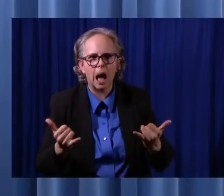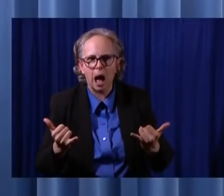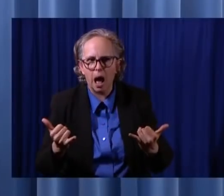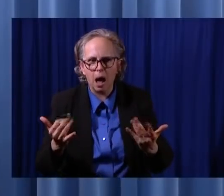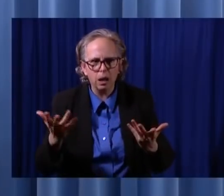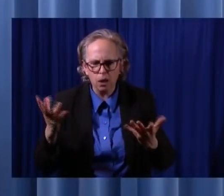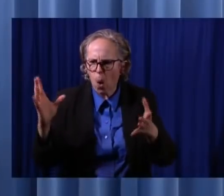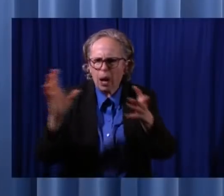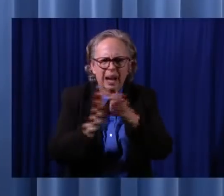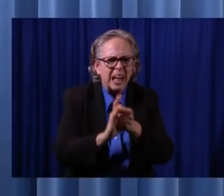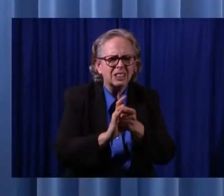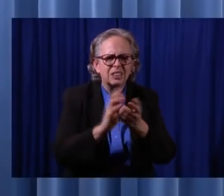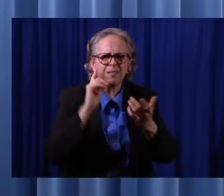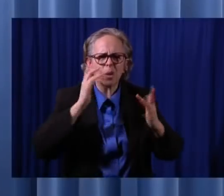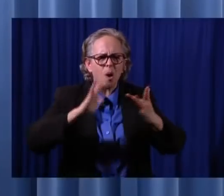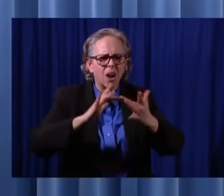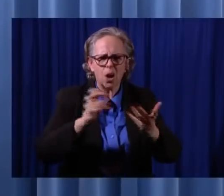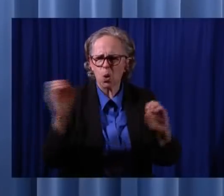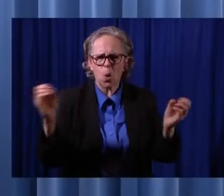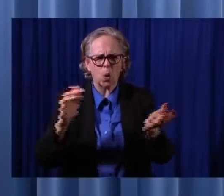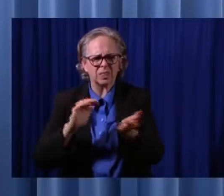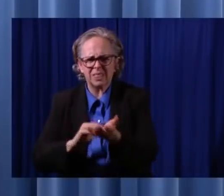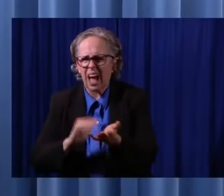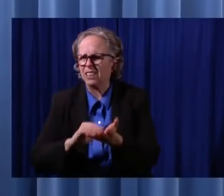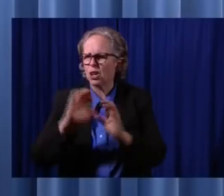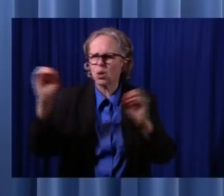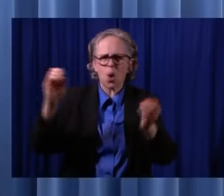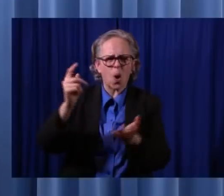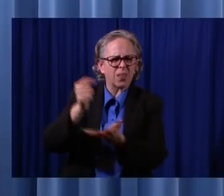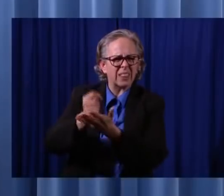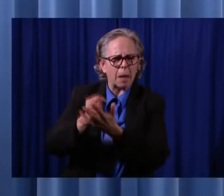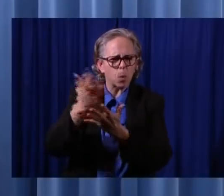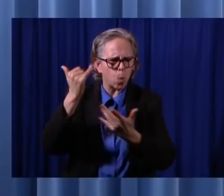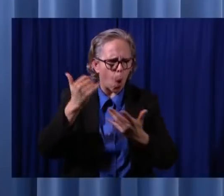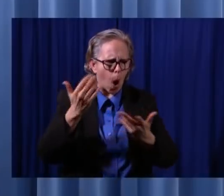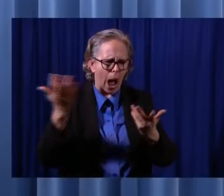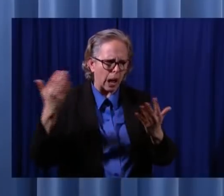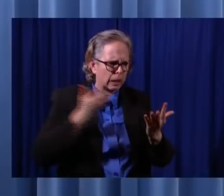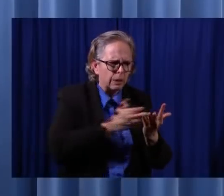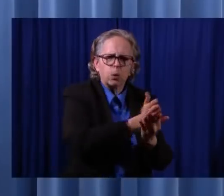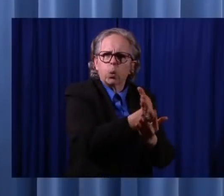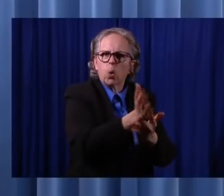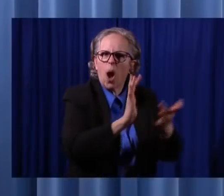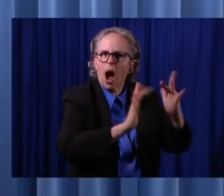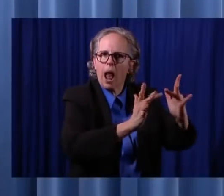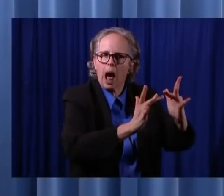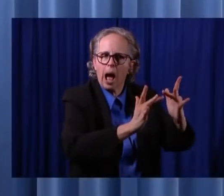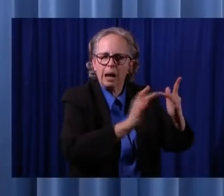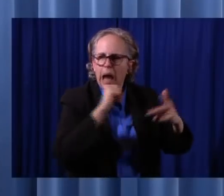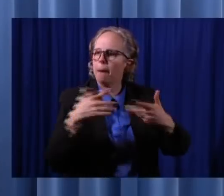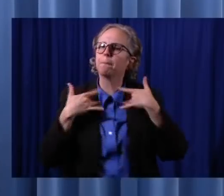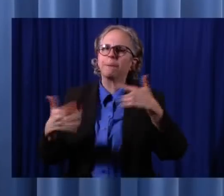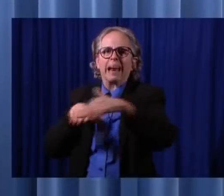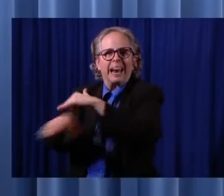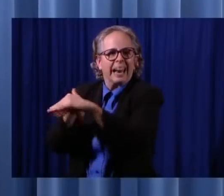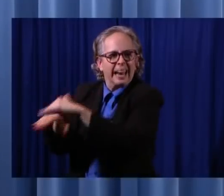THE COUNCILS IT CHANGES THE ROUTINES CAUSED BY CORONAVIRUS AND HAVE BEEN EARTH SHATTERING, ESPECIALLY FOR THE ONES WHO LACK ACCESS TECHNOLOGY AND LACK